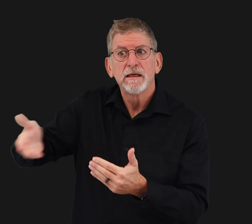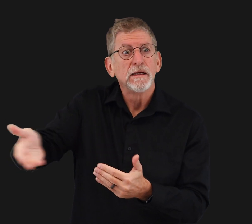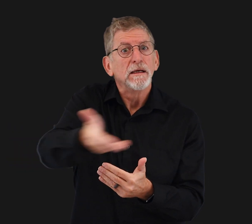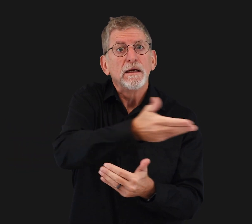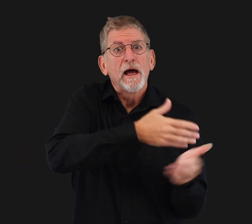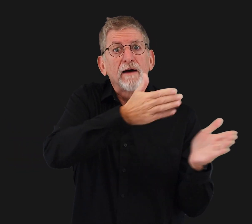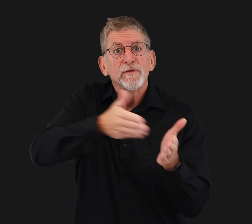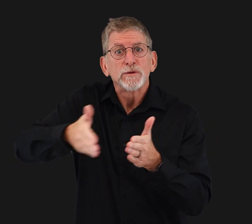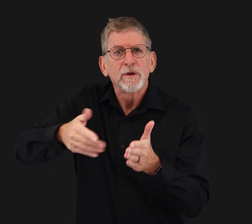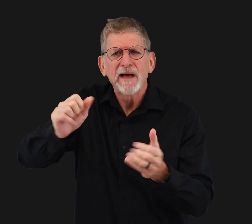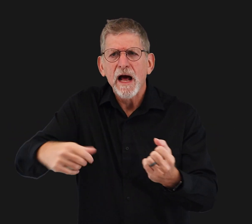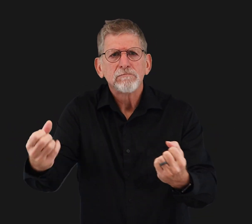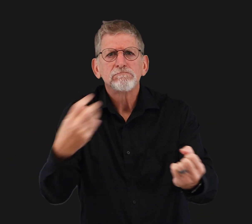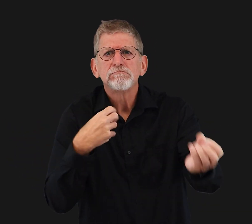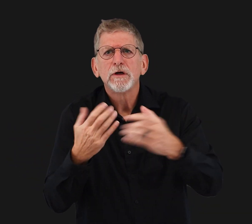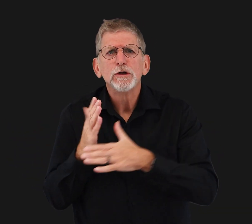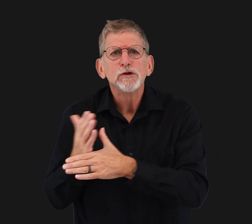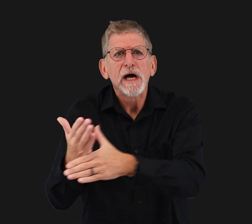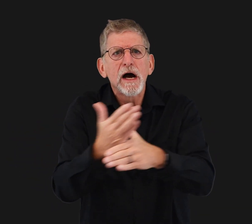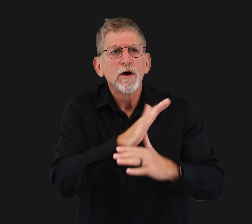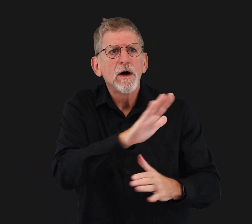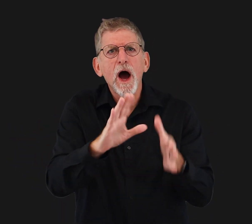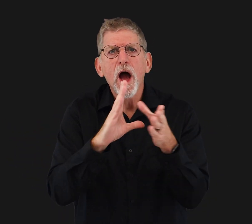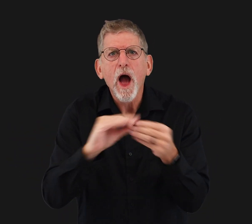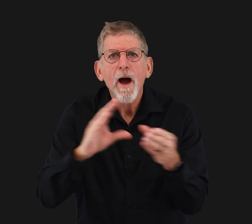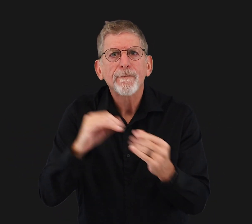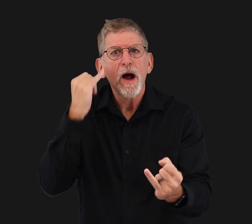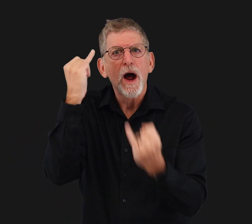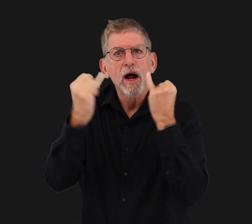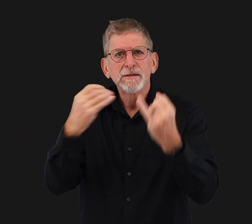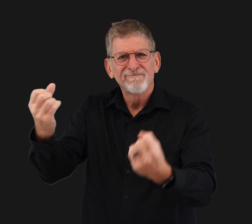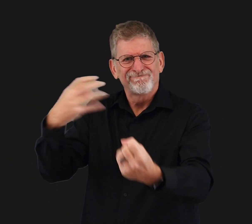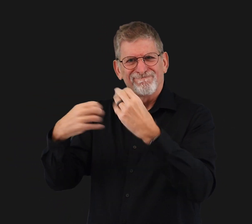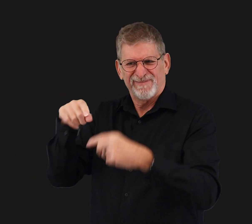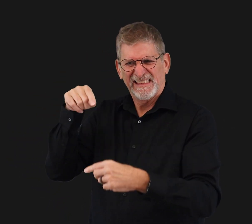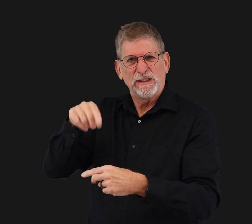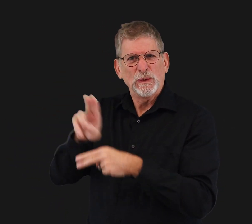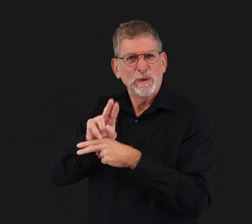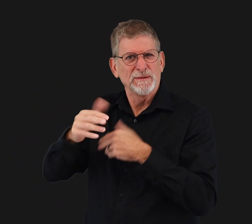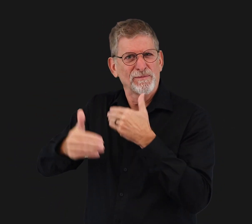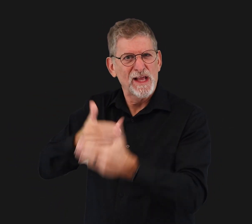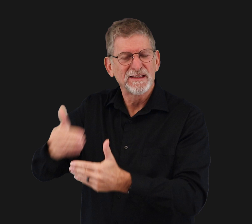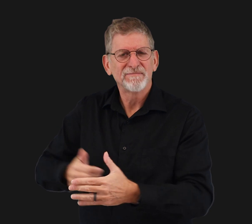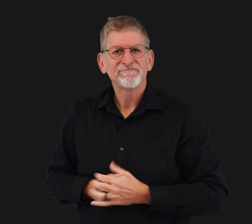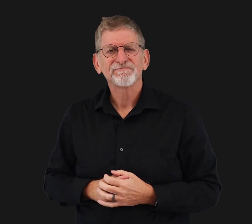where individuals can share their comments and ideas.